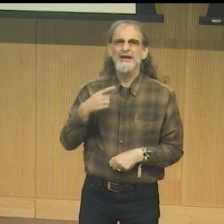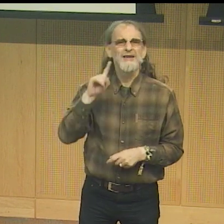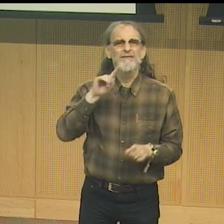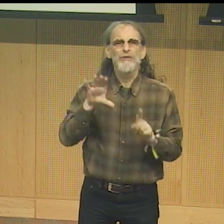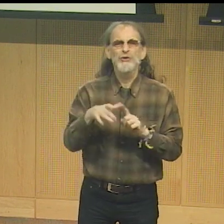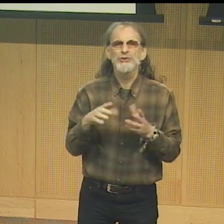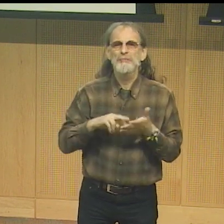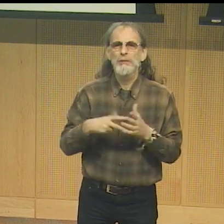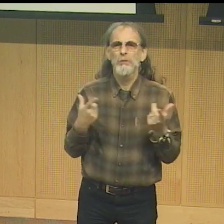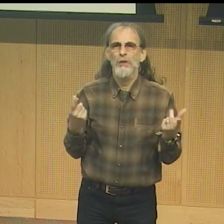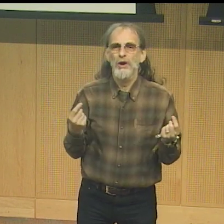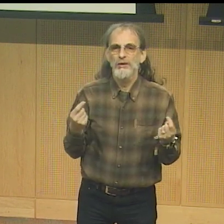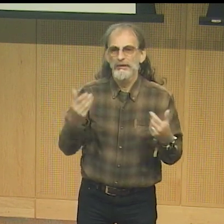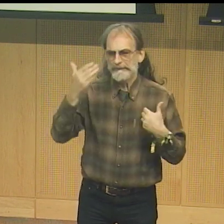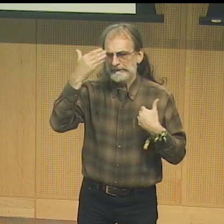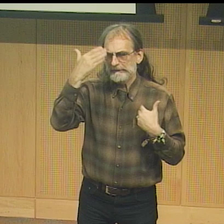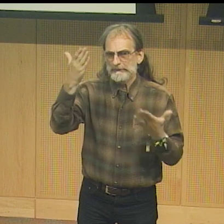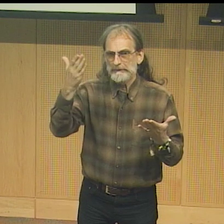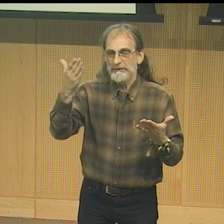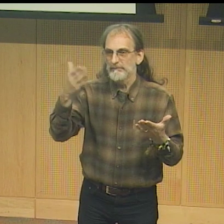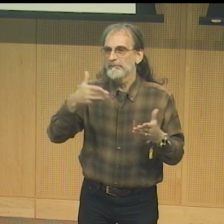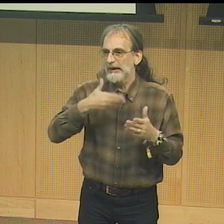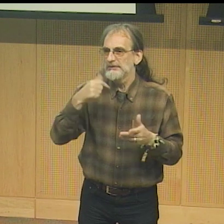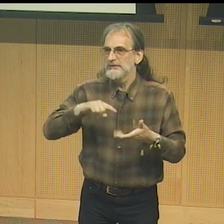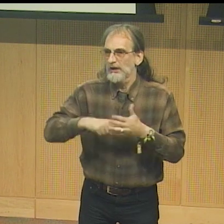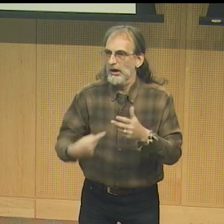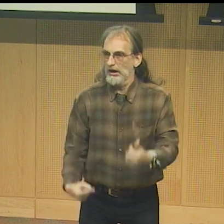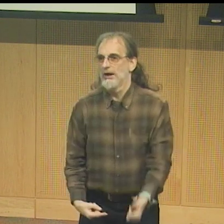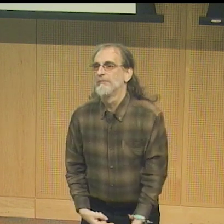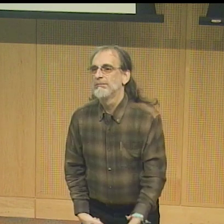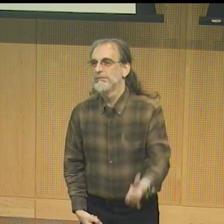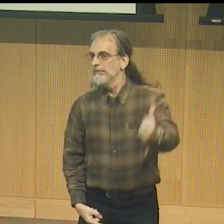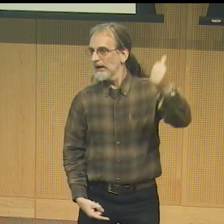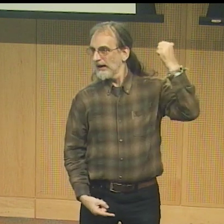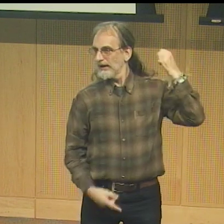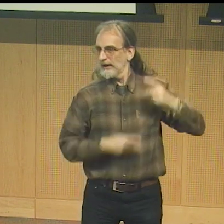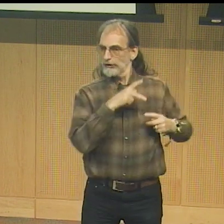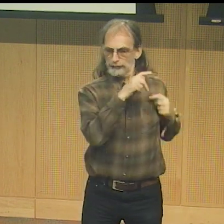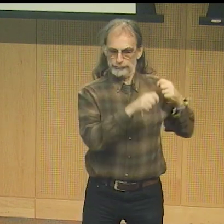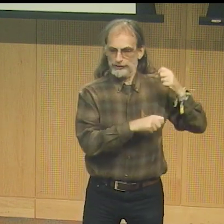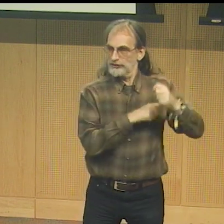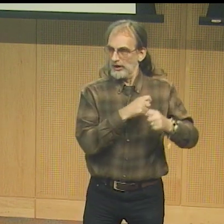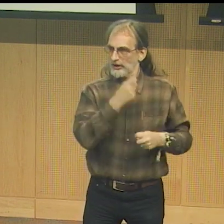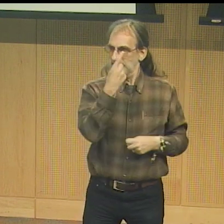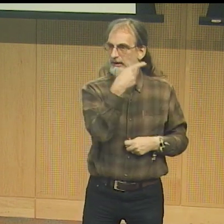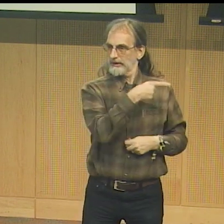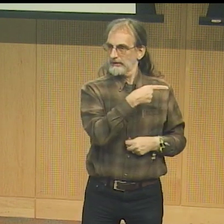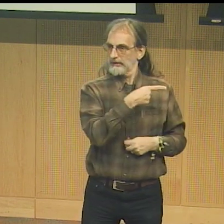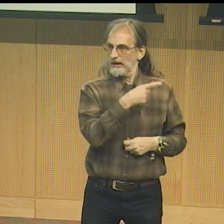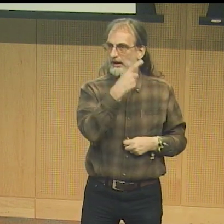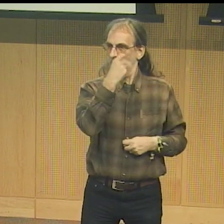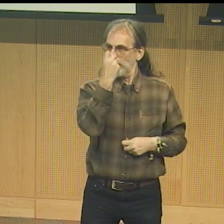historically, trying to define what culture meant. But in order to defining what culture means today, we need